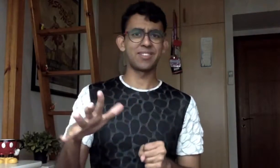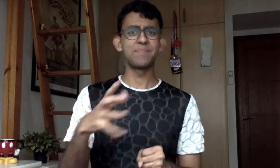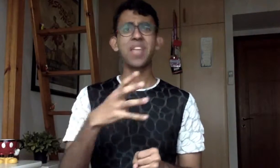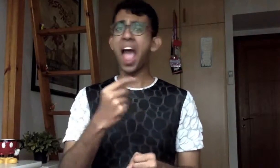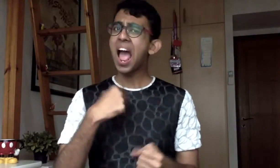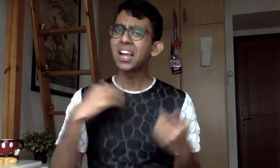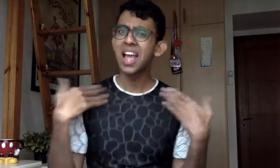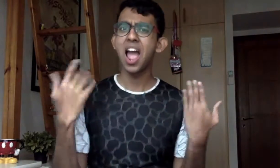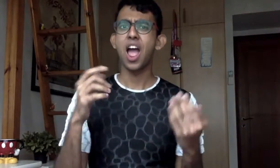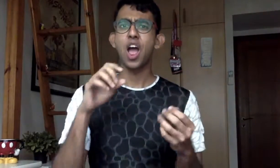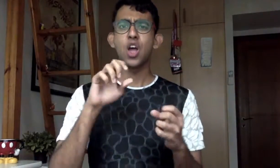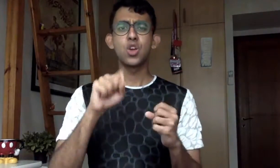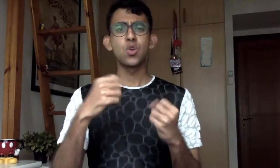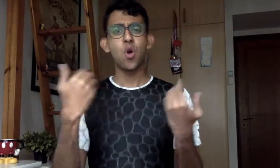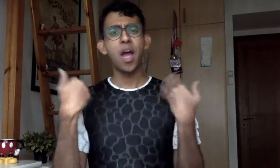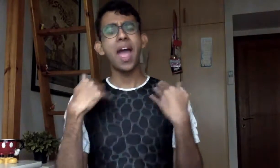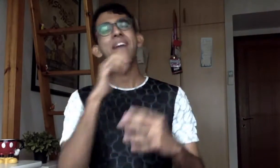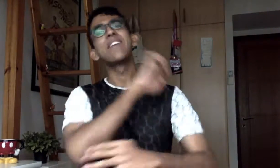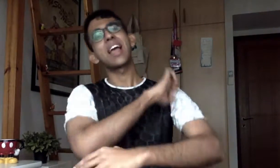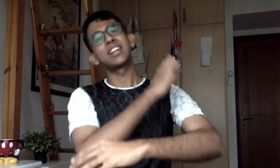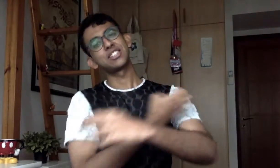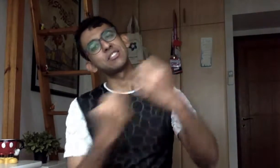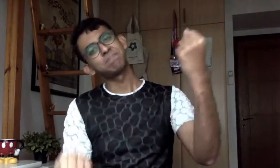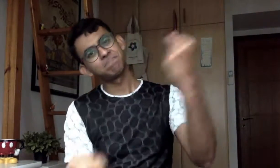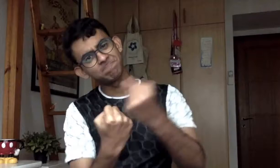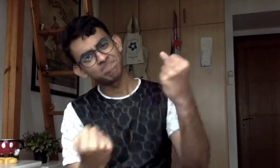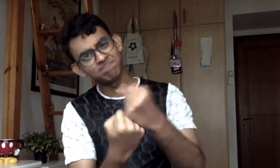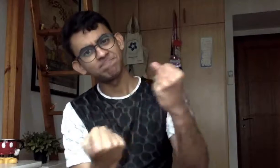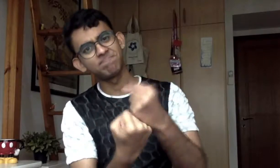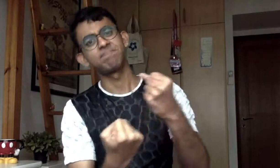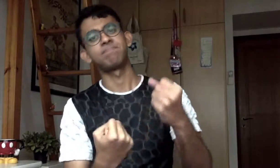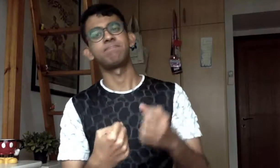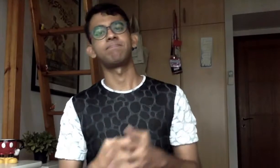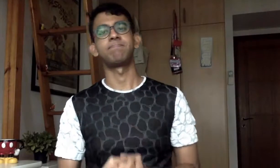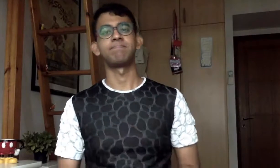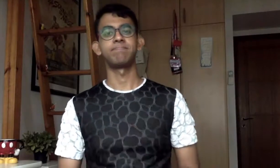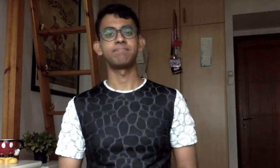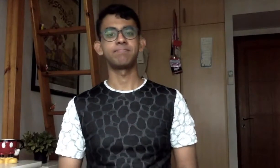Plus, I'm young so I have energy to support and contribute.